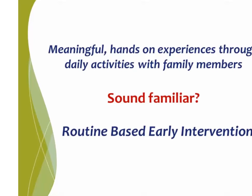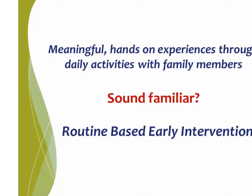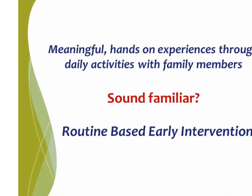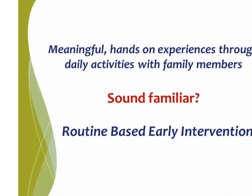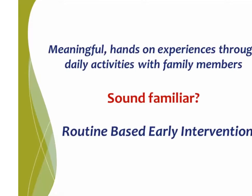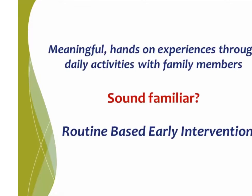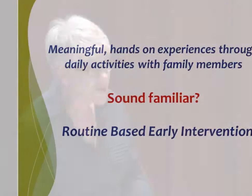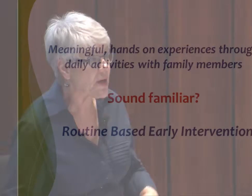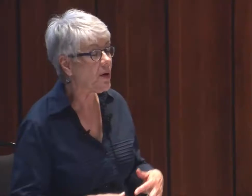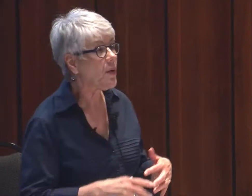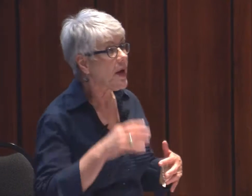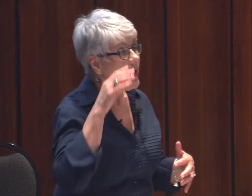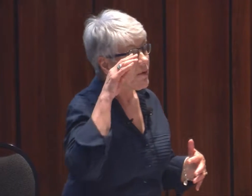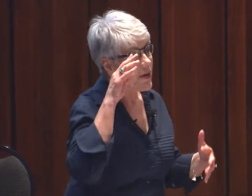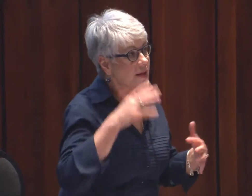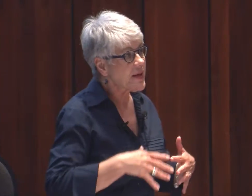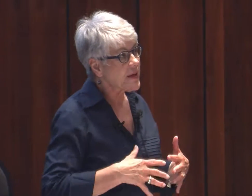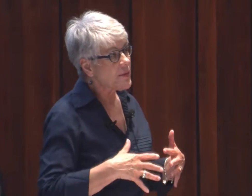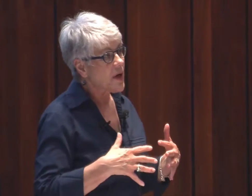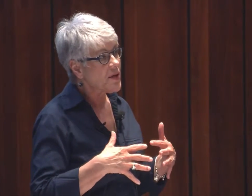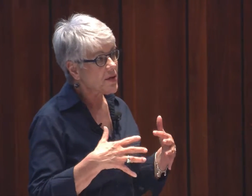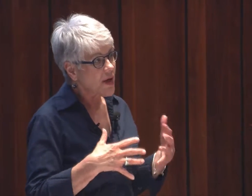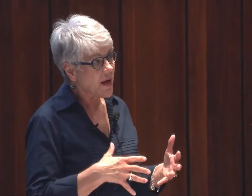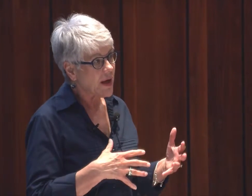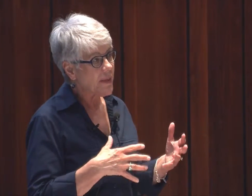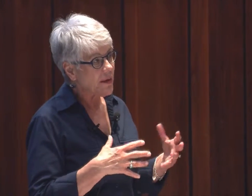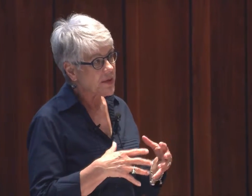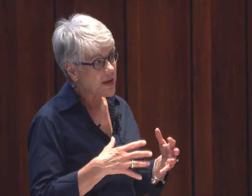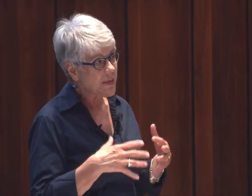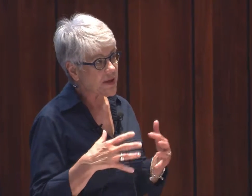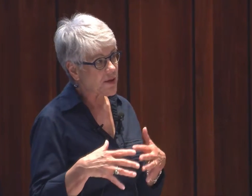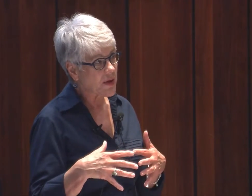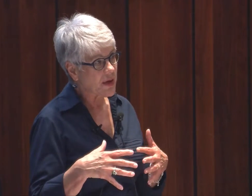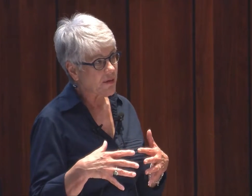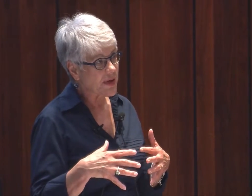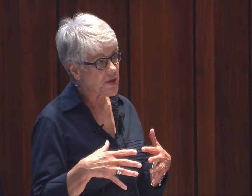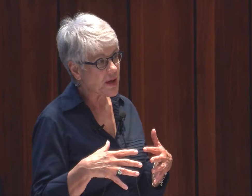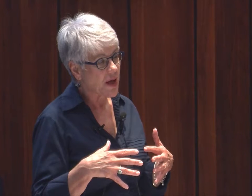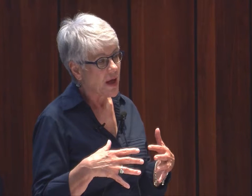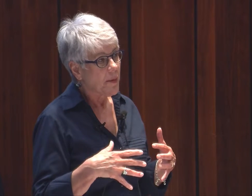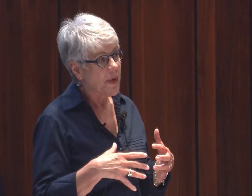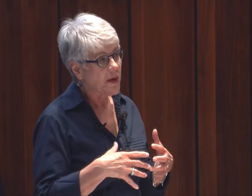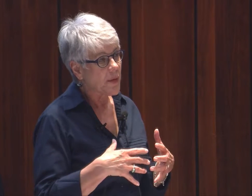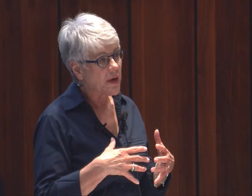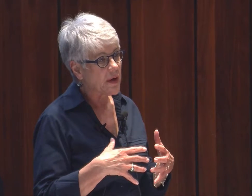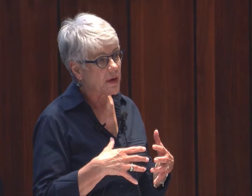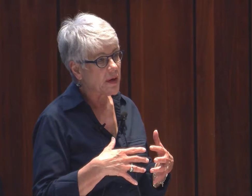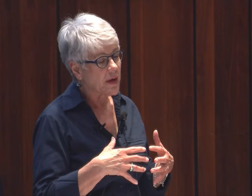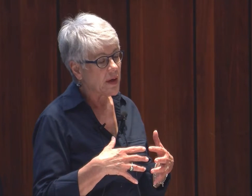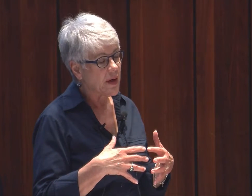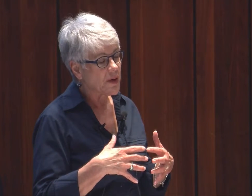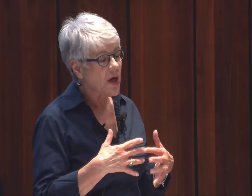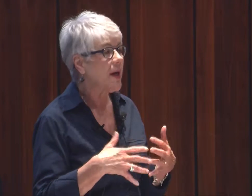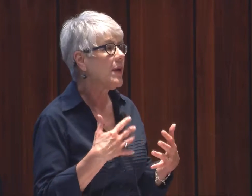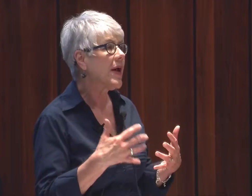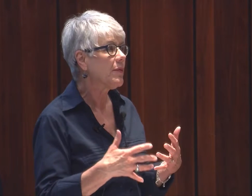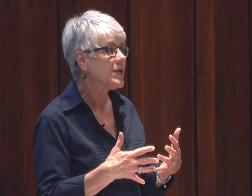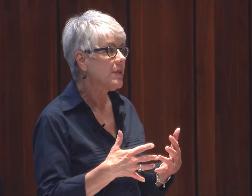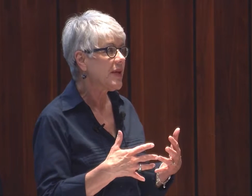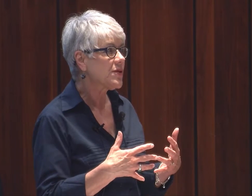and so for these kids we're also talking about routine-based early intervention, but we're talking about routine-based